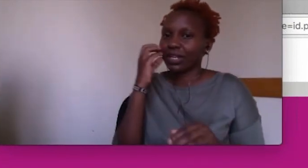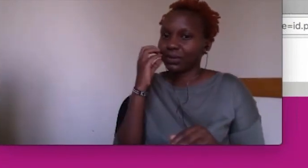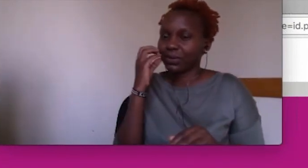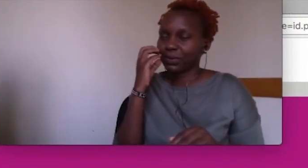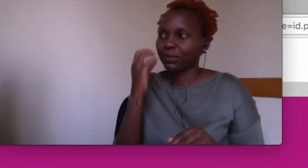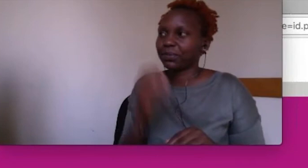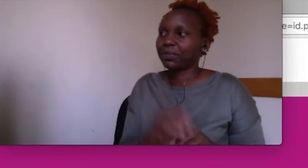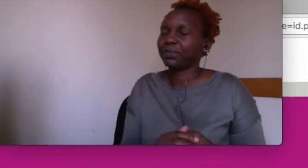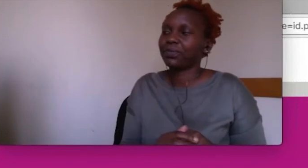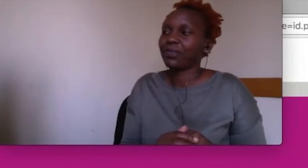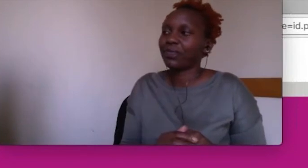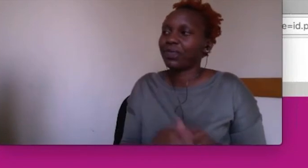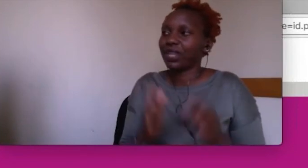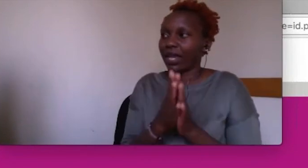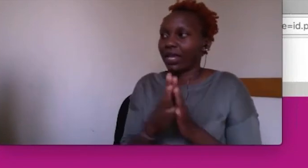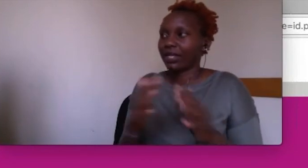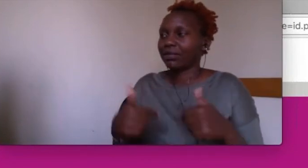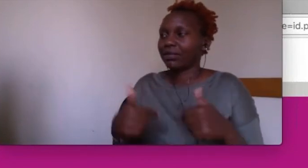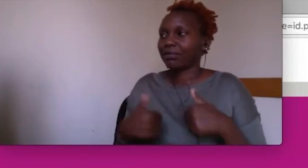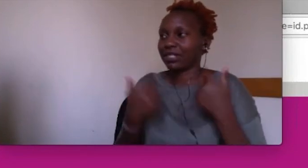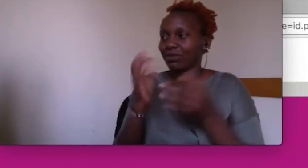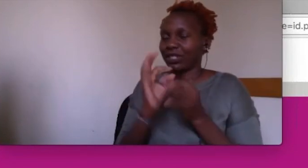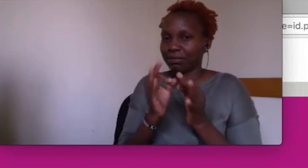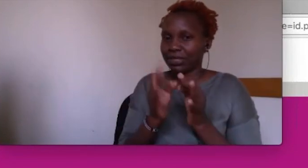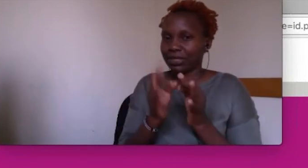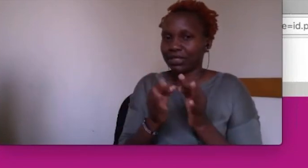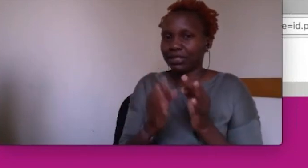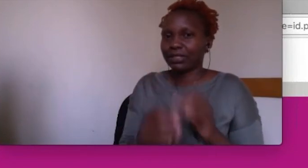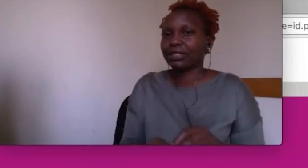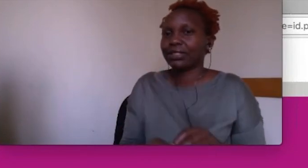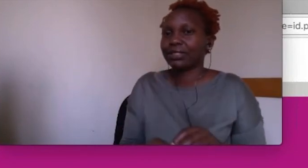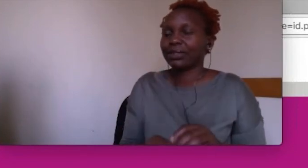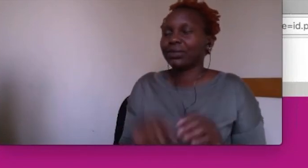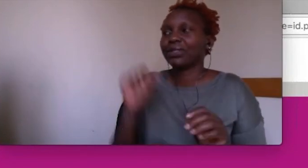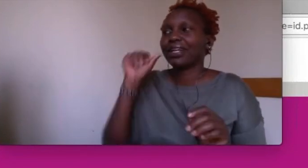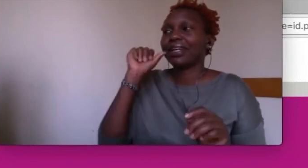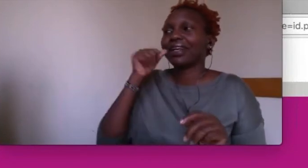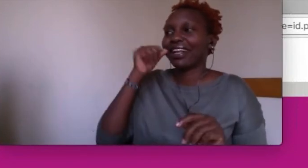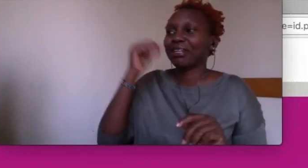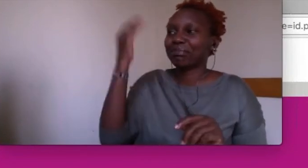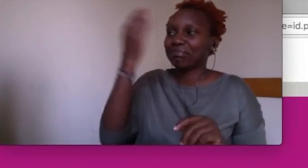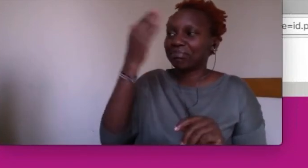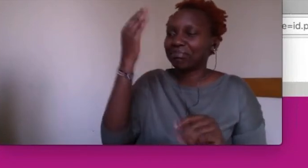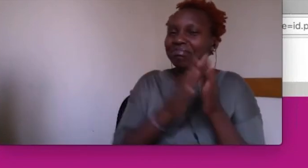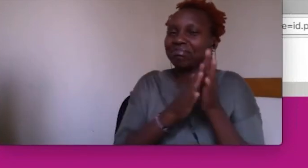and to yourself for interpreting it was a very interesting presentation